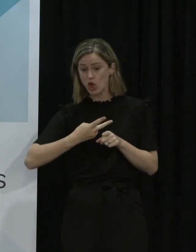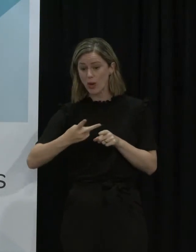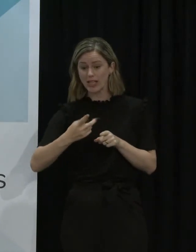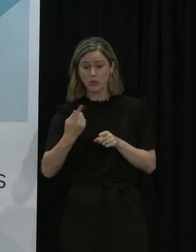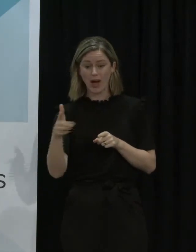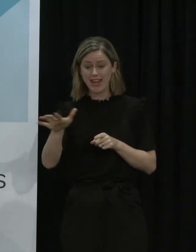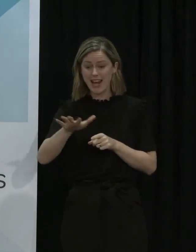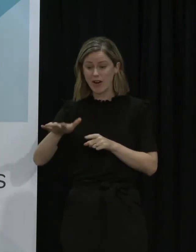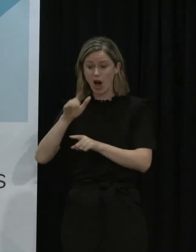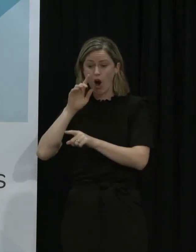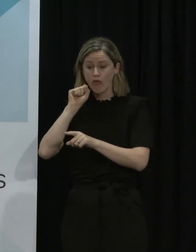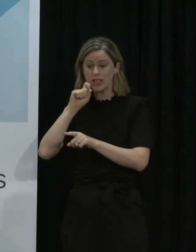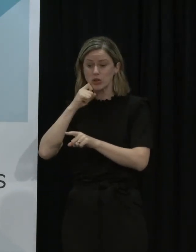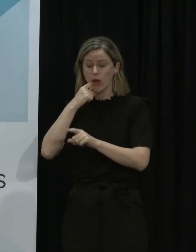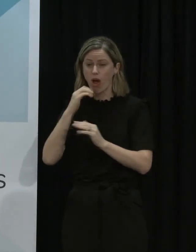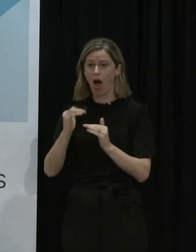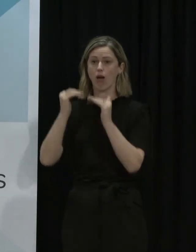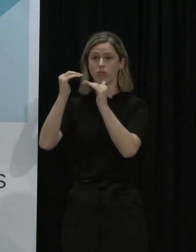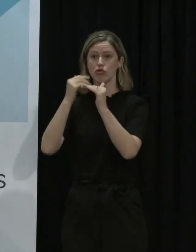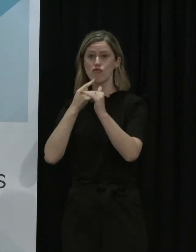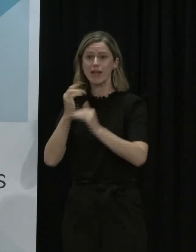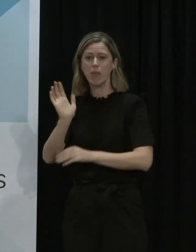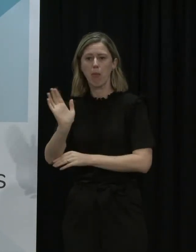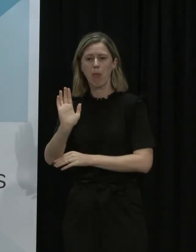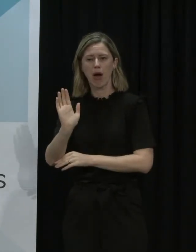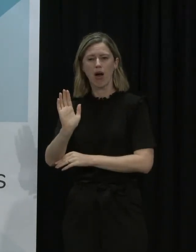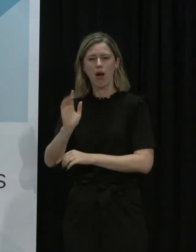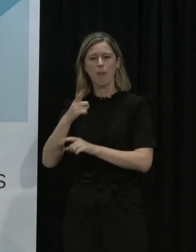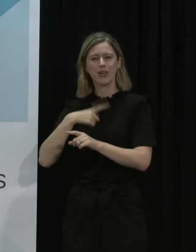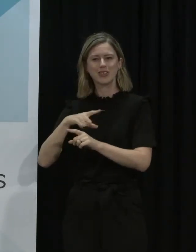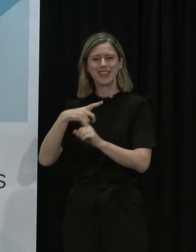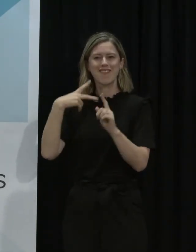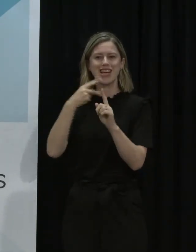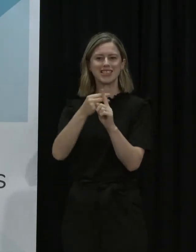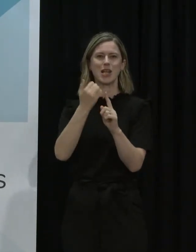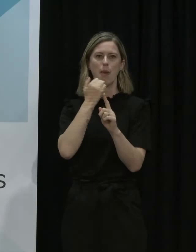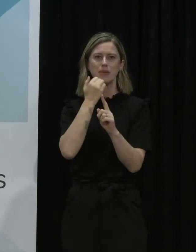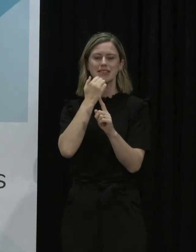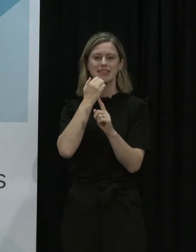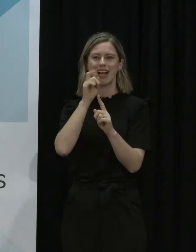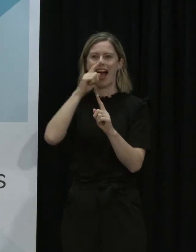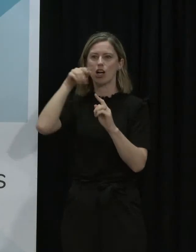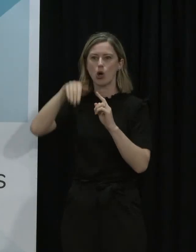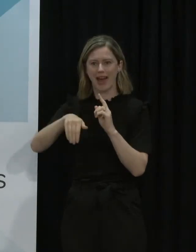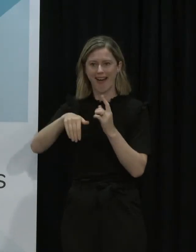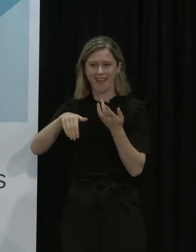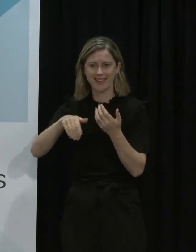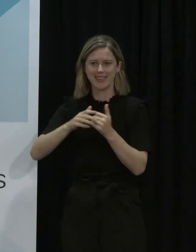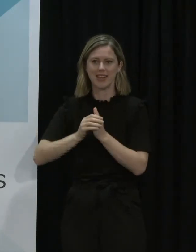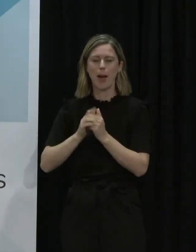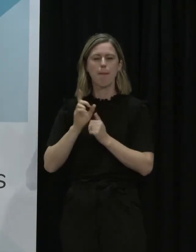to happen? Yes, I don't see that in the next two weeks. That that would